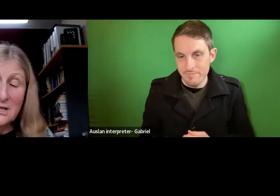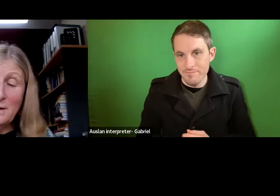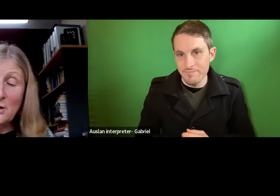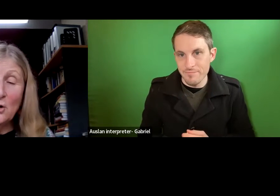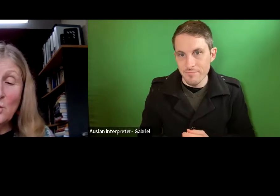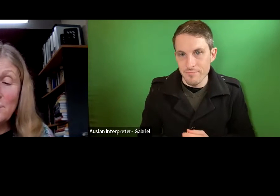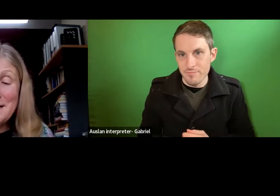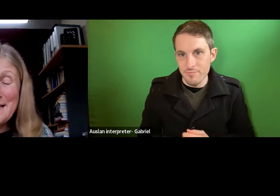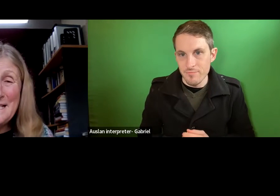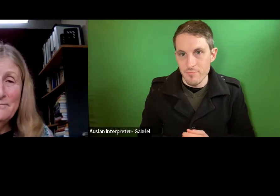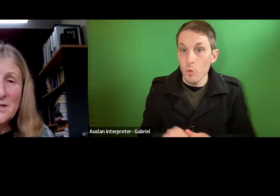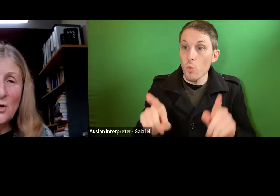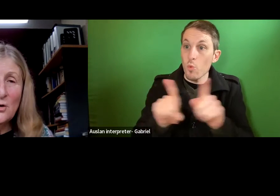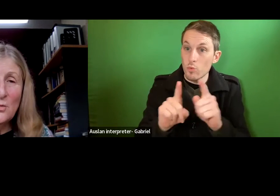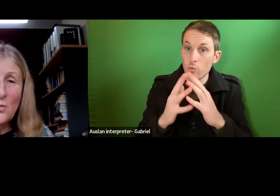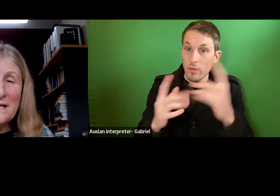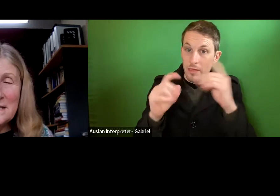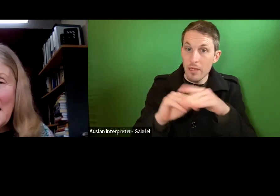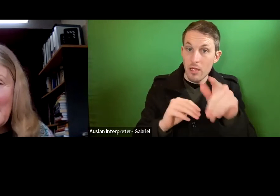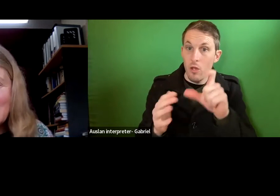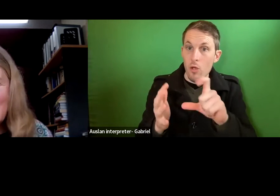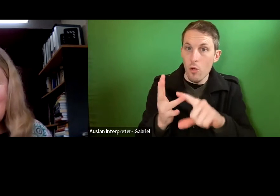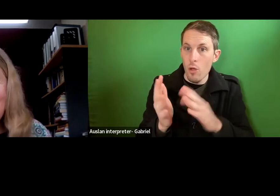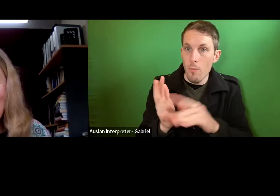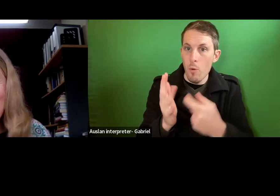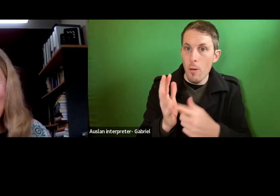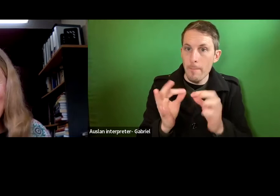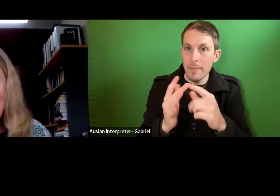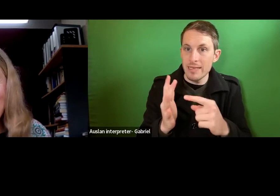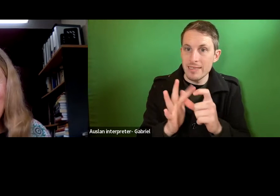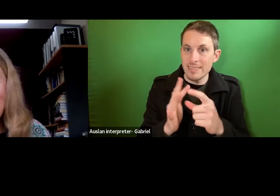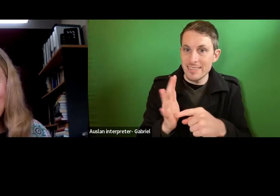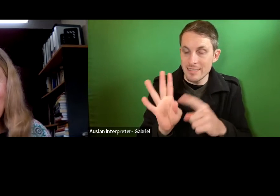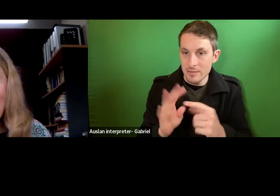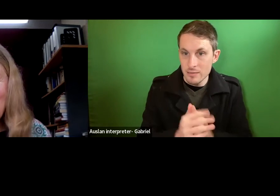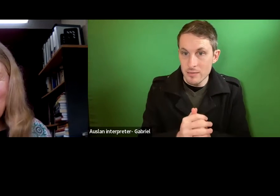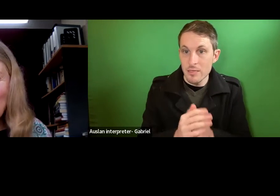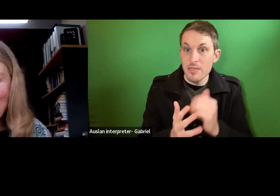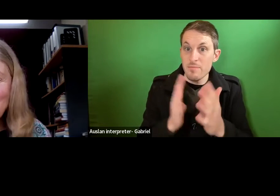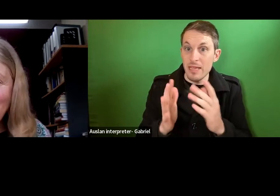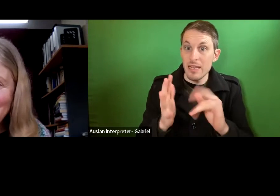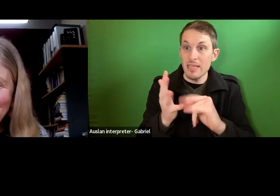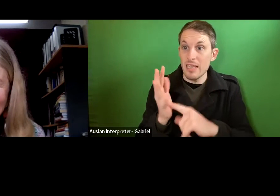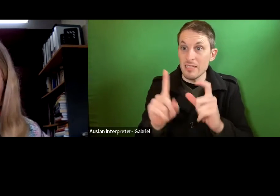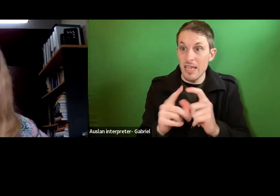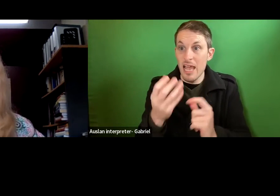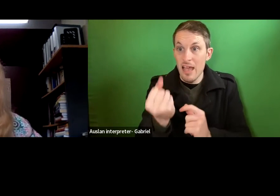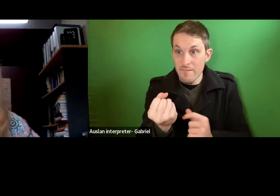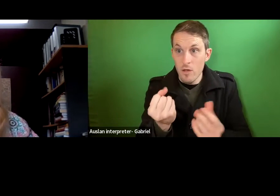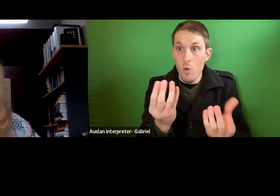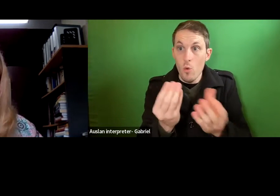think about comorbidity. So when can a learning disorder appear alongside another developmental